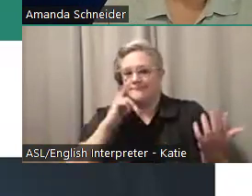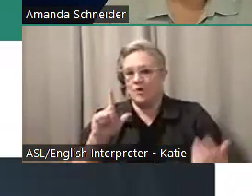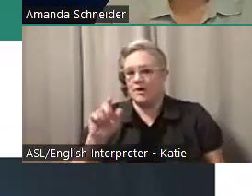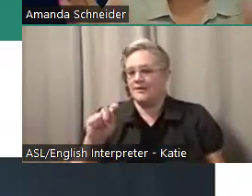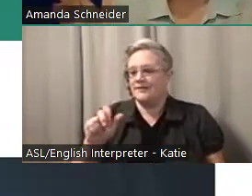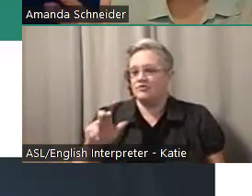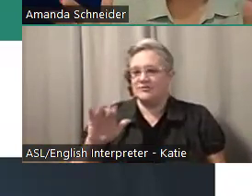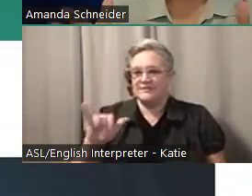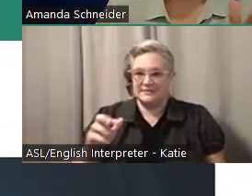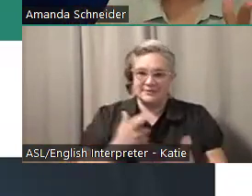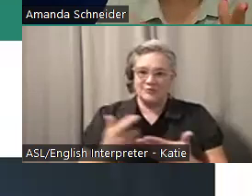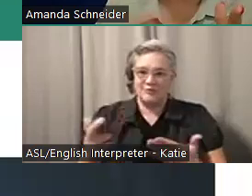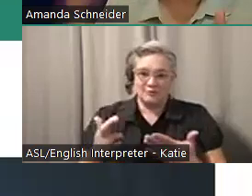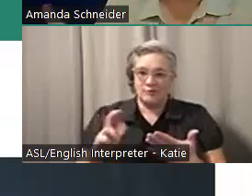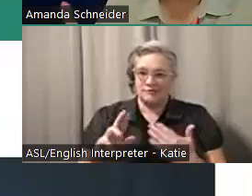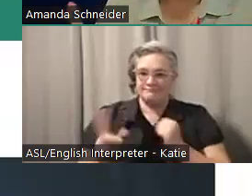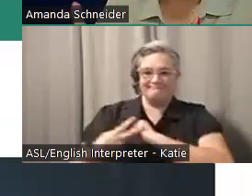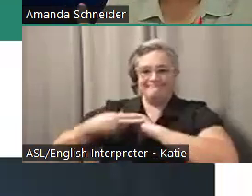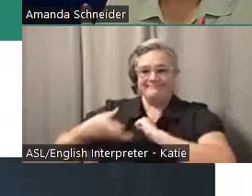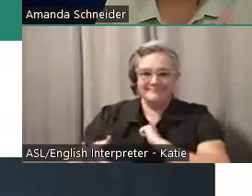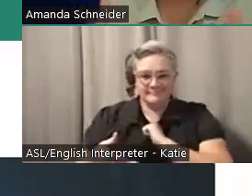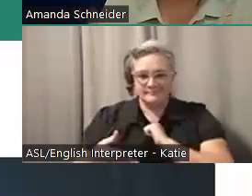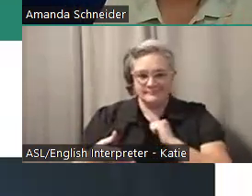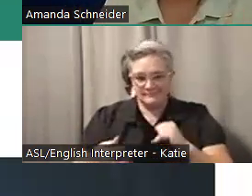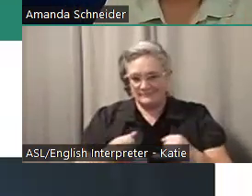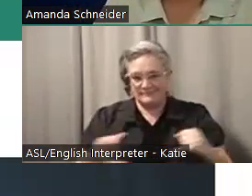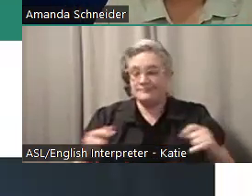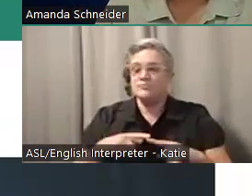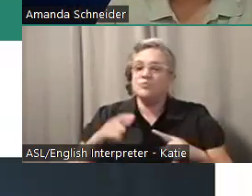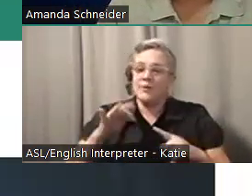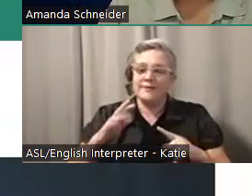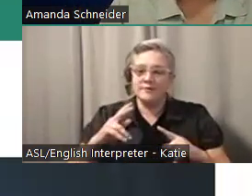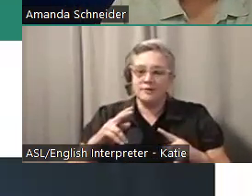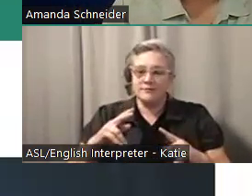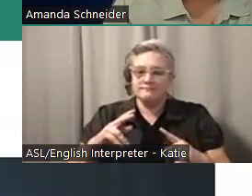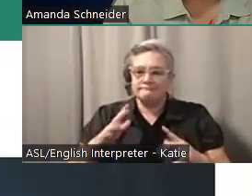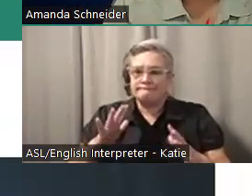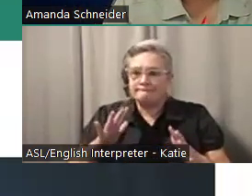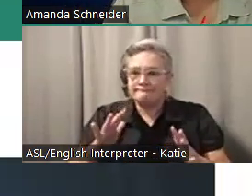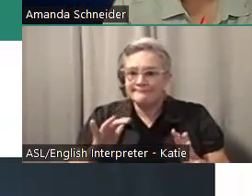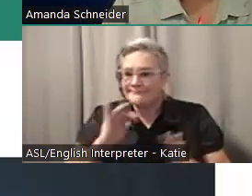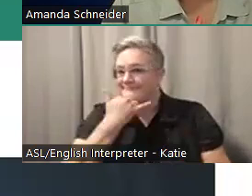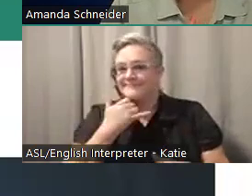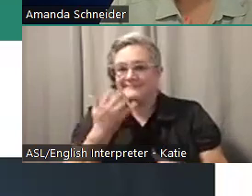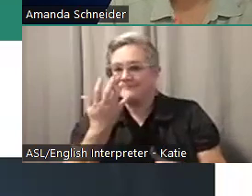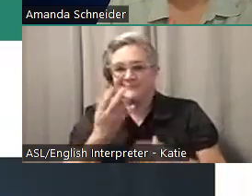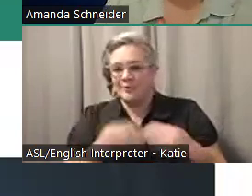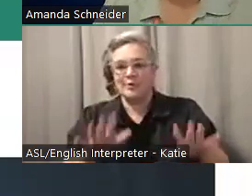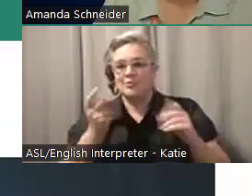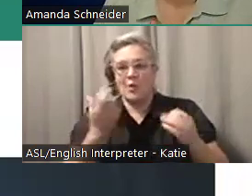that live there, so if you, um, misplace the resources I'm sharing tonight, um, with that PDF,